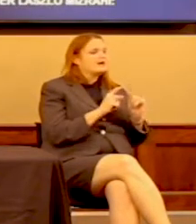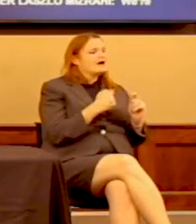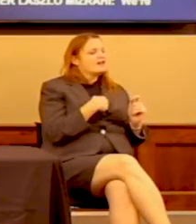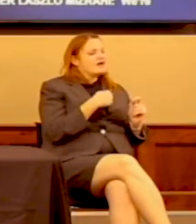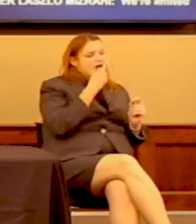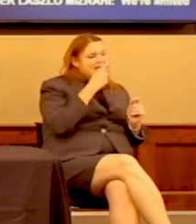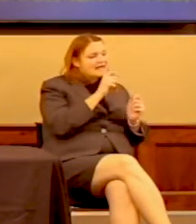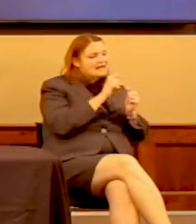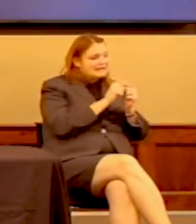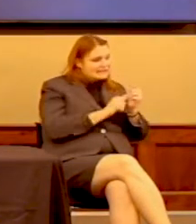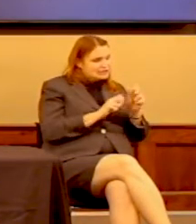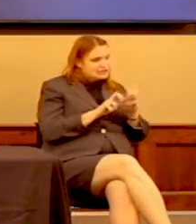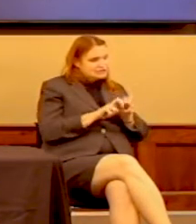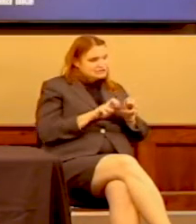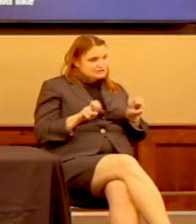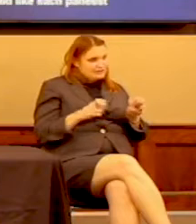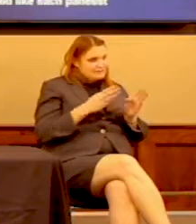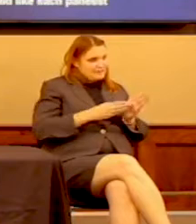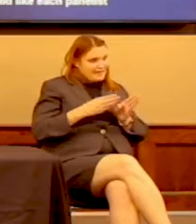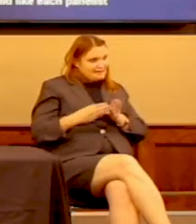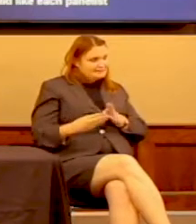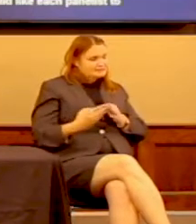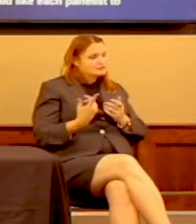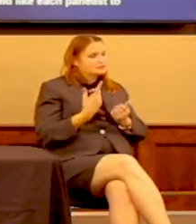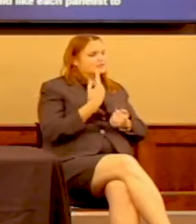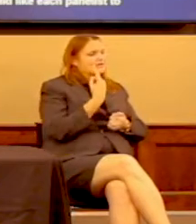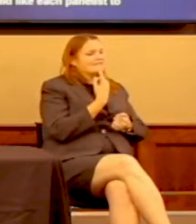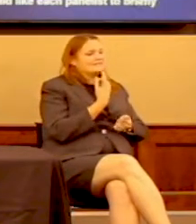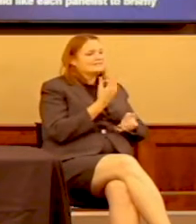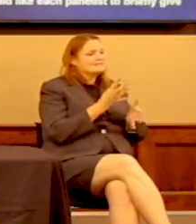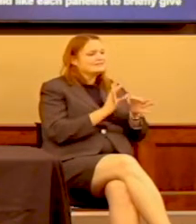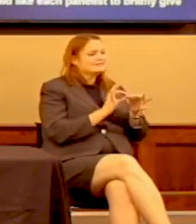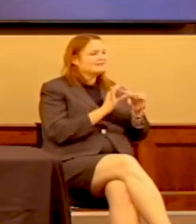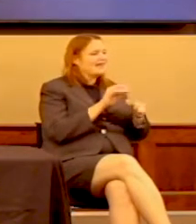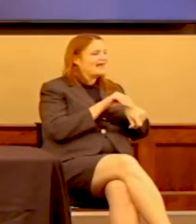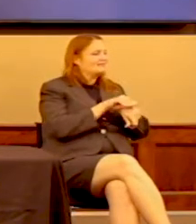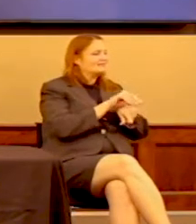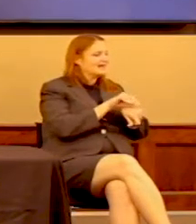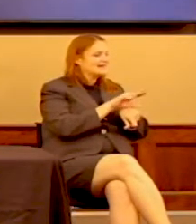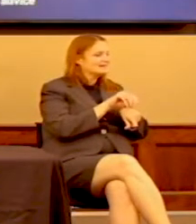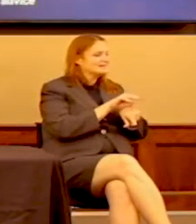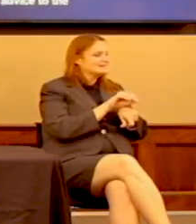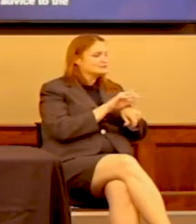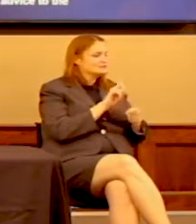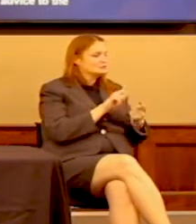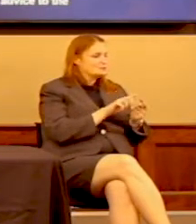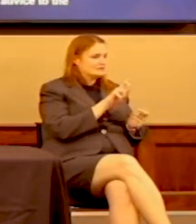briefly give a word of advice to the